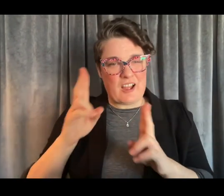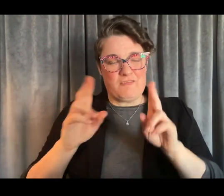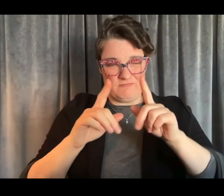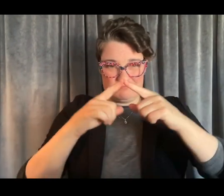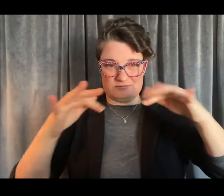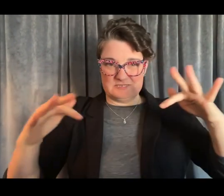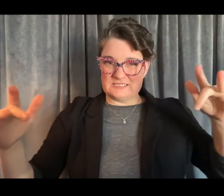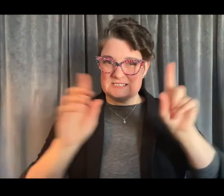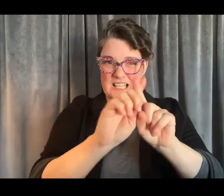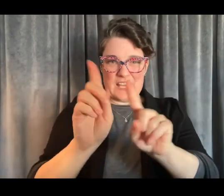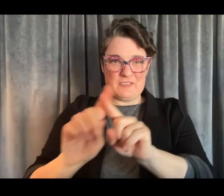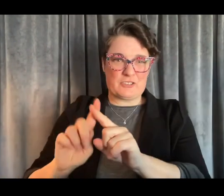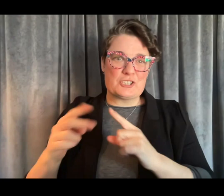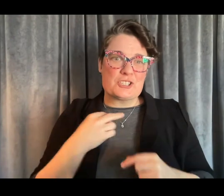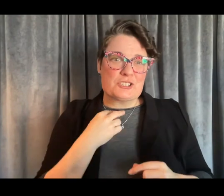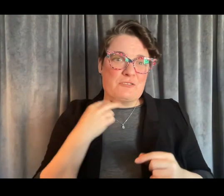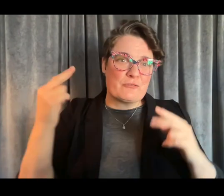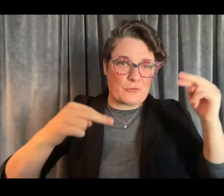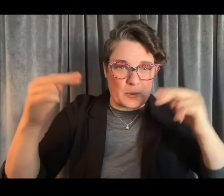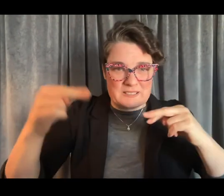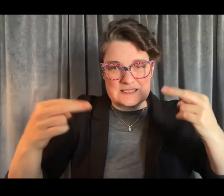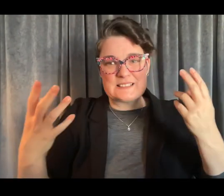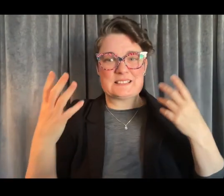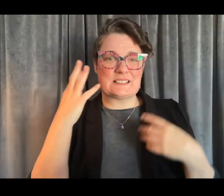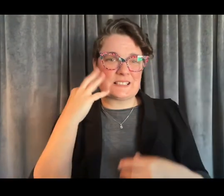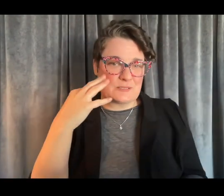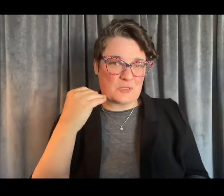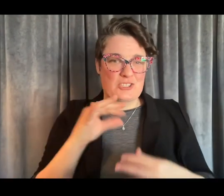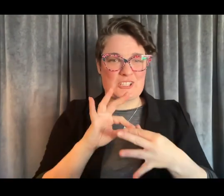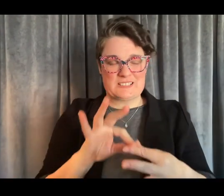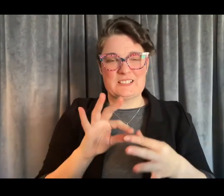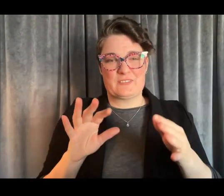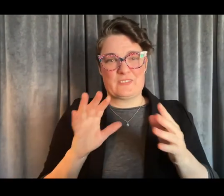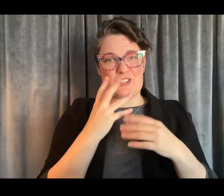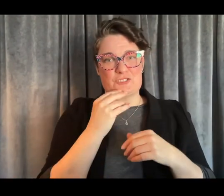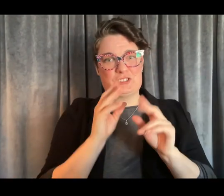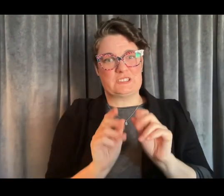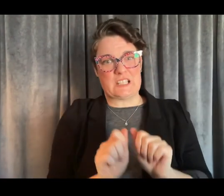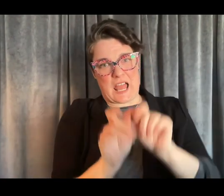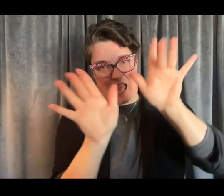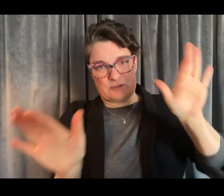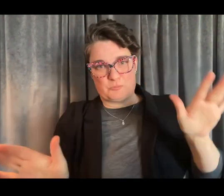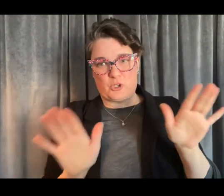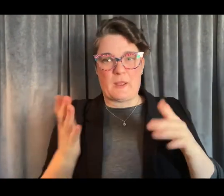voices and experiences of the diaspora, past, present, and future, and